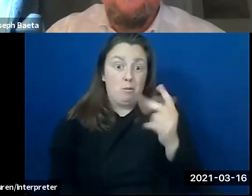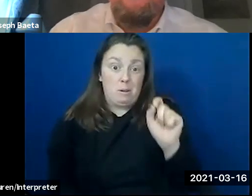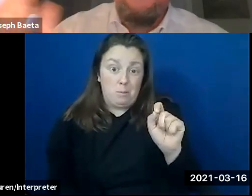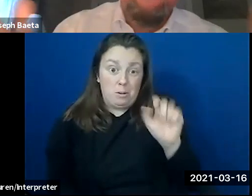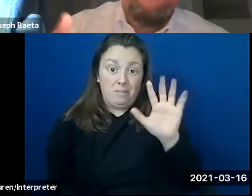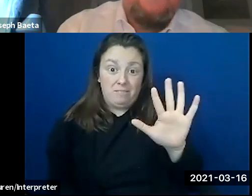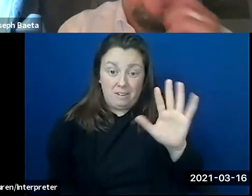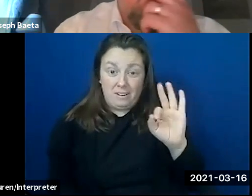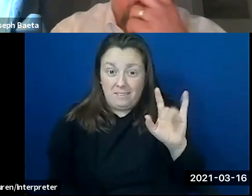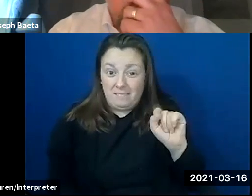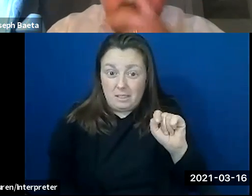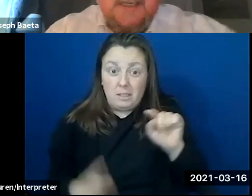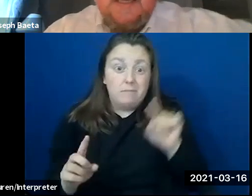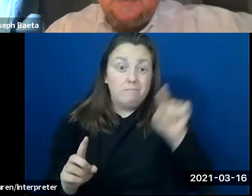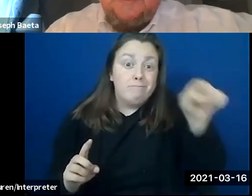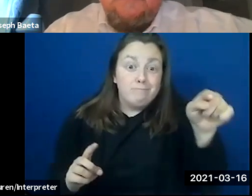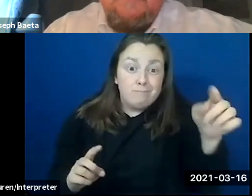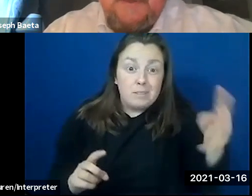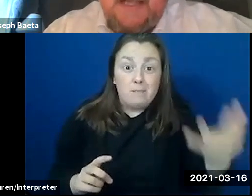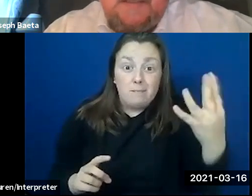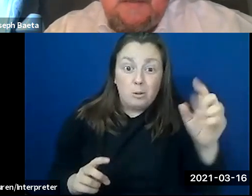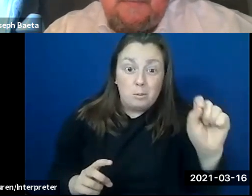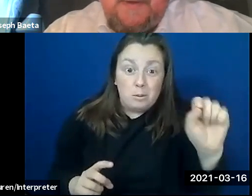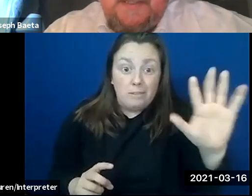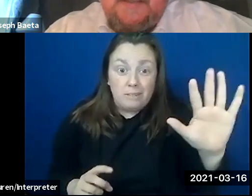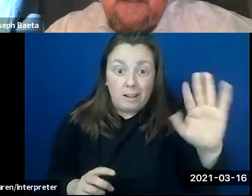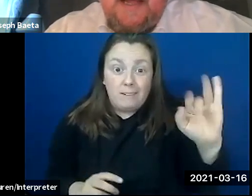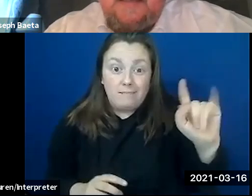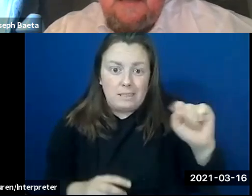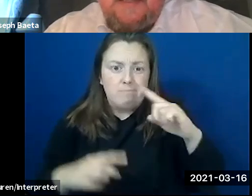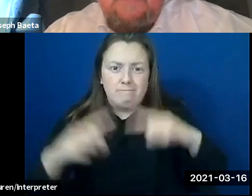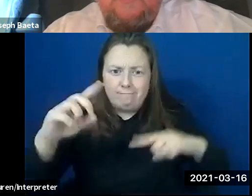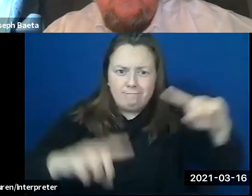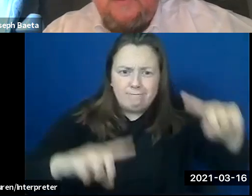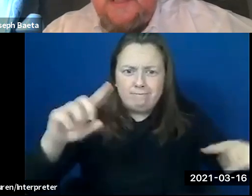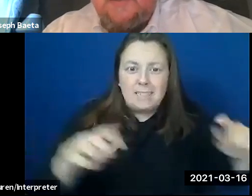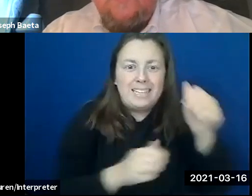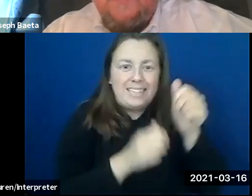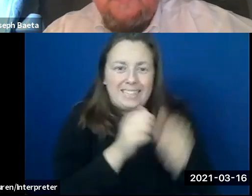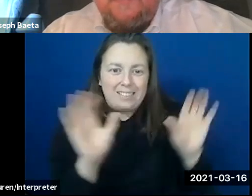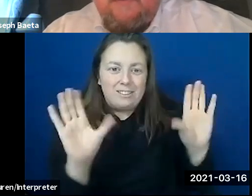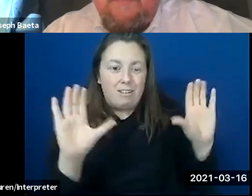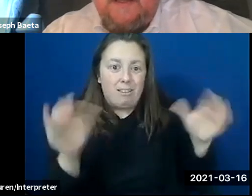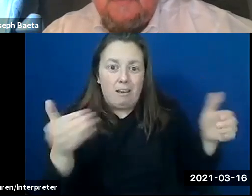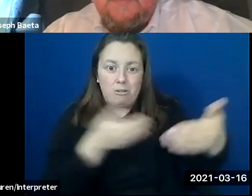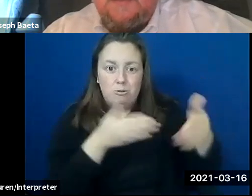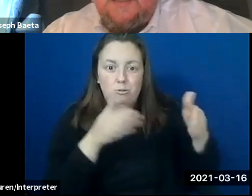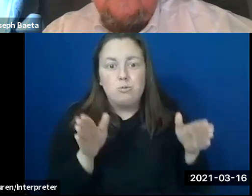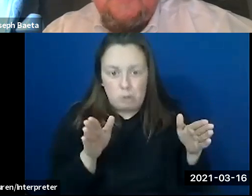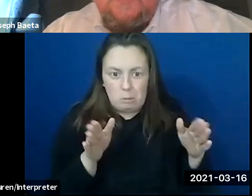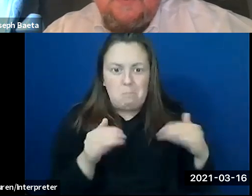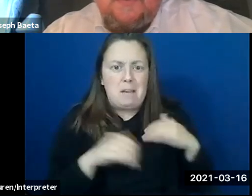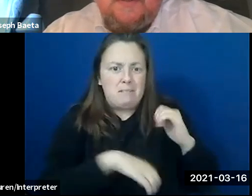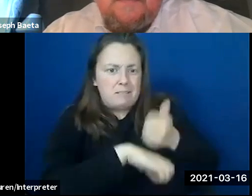Joseph Baeta: Each of the rooms have different configurations but that's the offensive that I can I give you we will not go under the three feet student student.